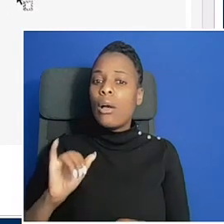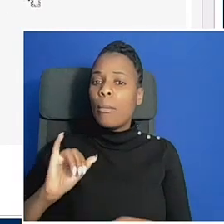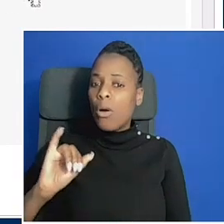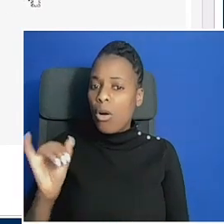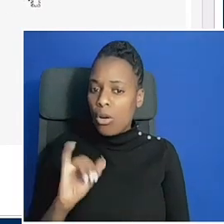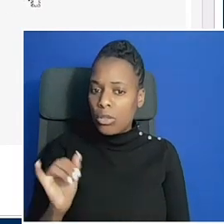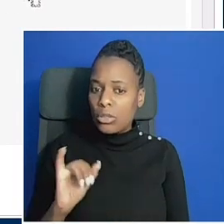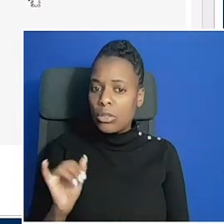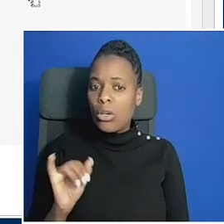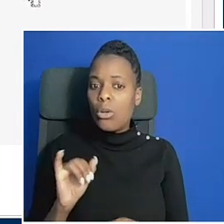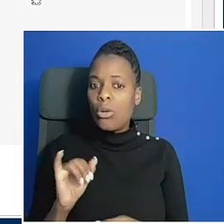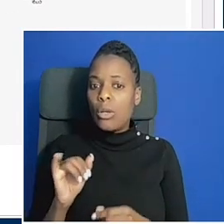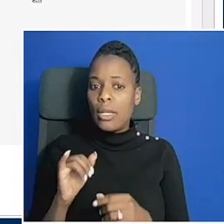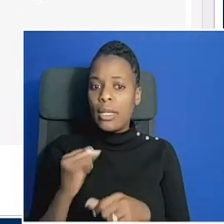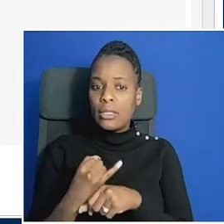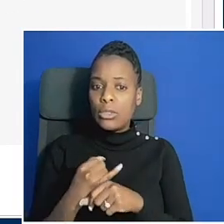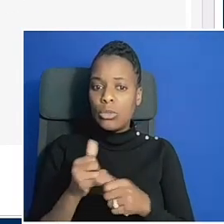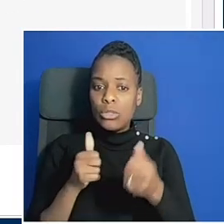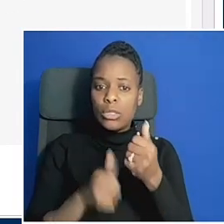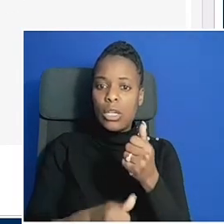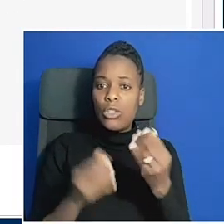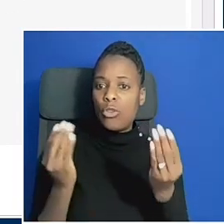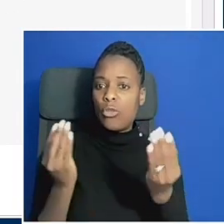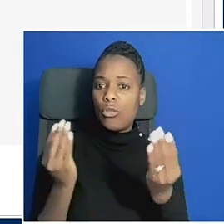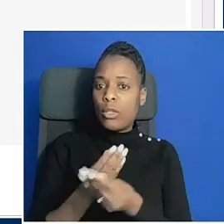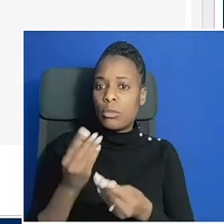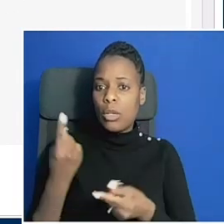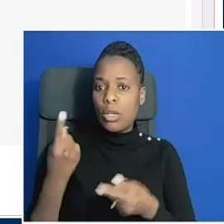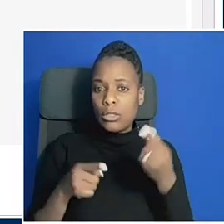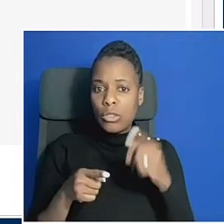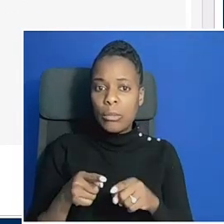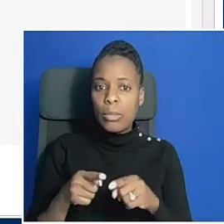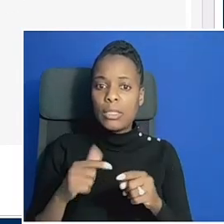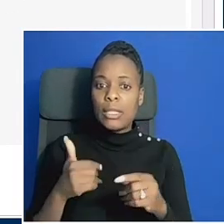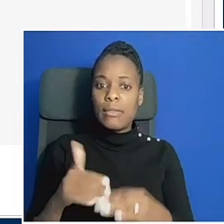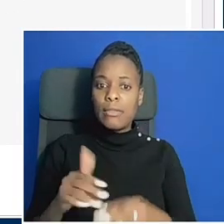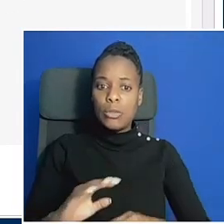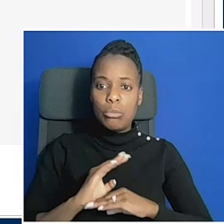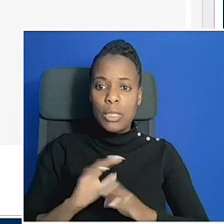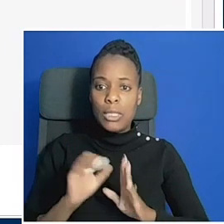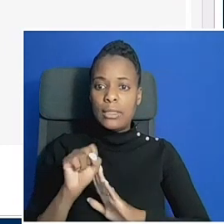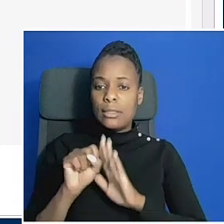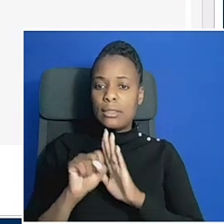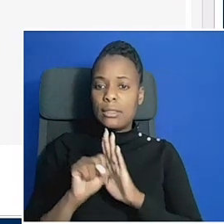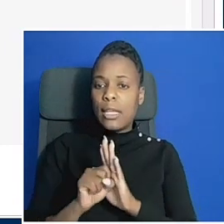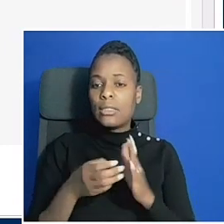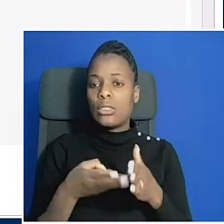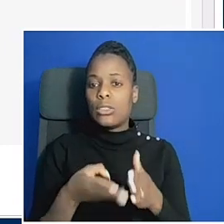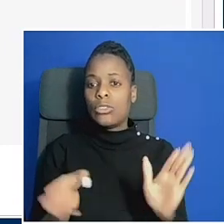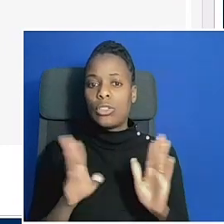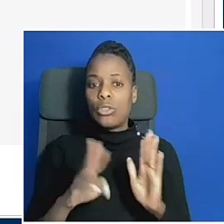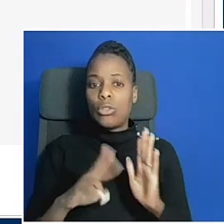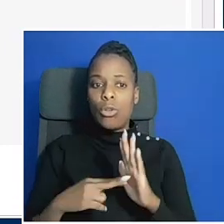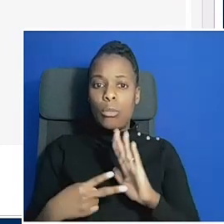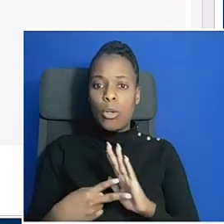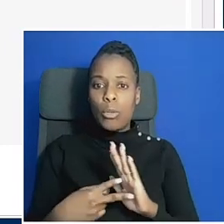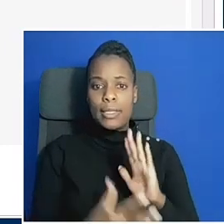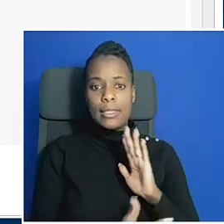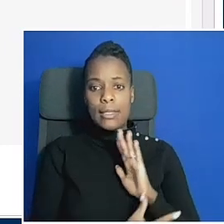agreements have to meet state's general purpose and because we talked about that earlier, general education laws and